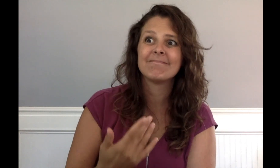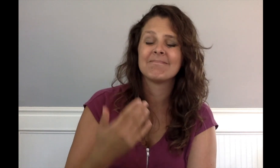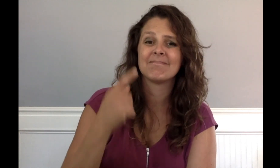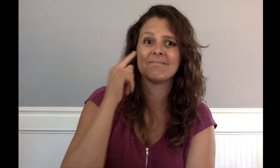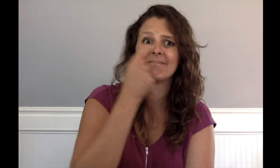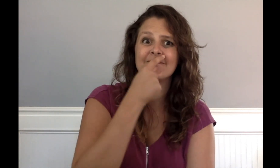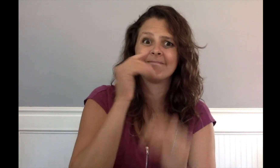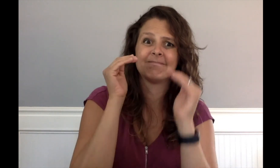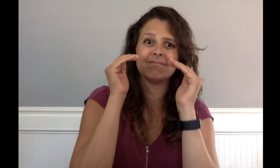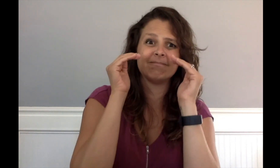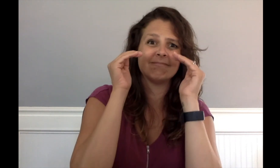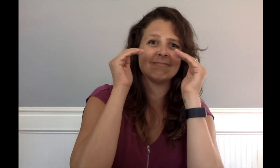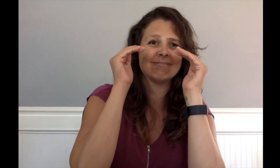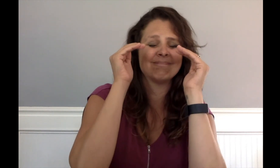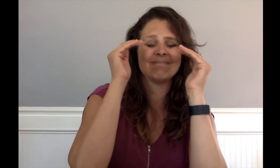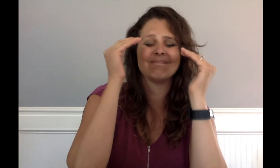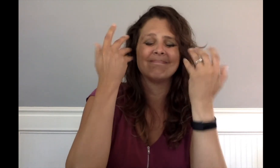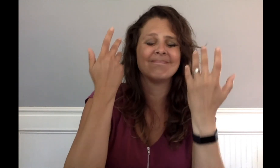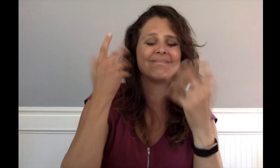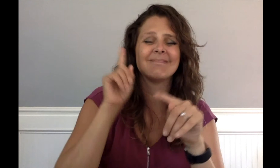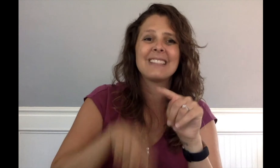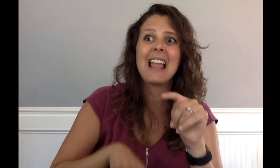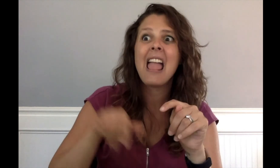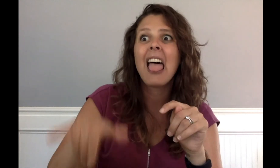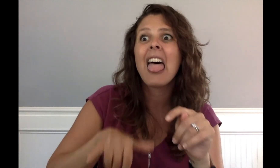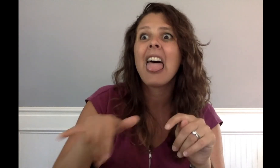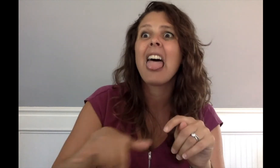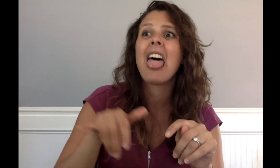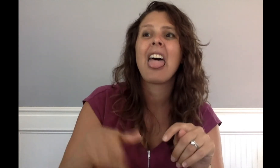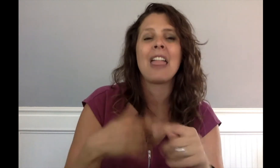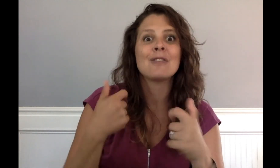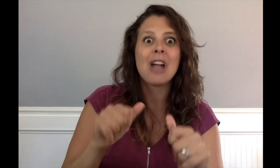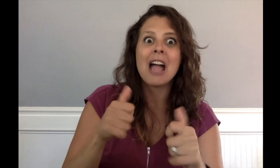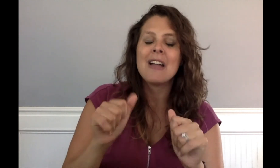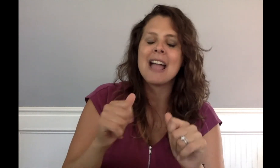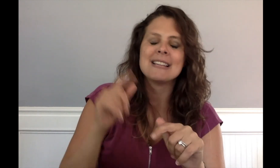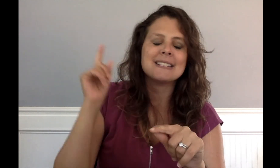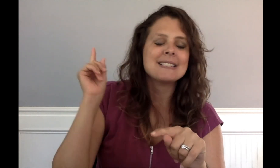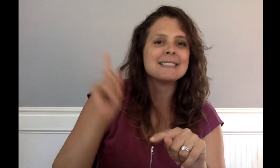He tried to keep his watery eyes wide open.